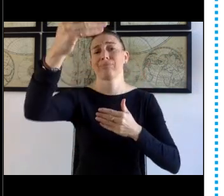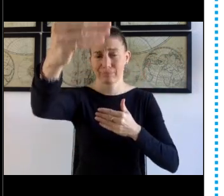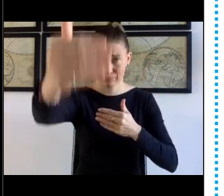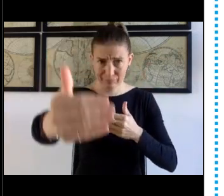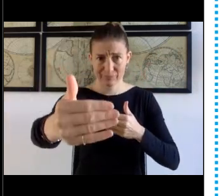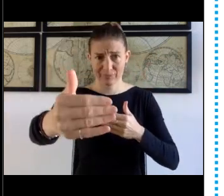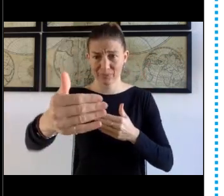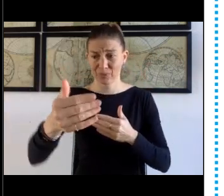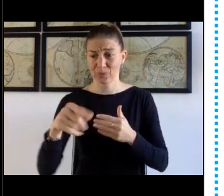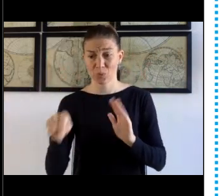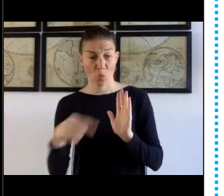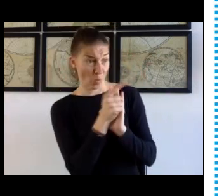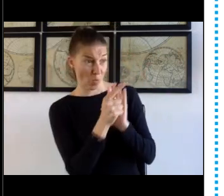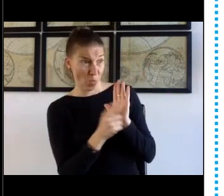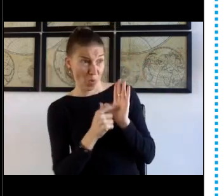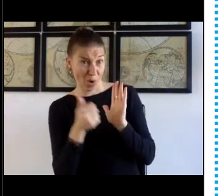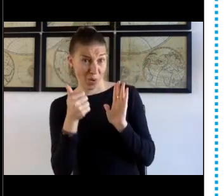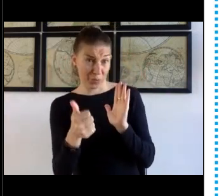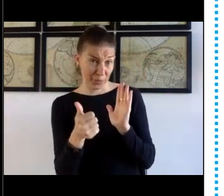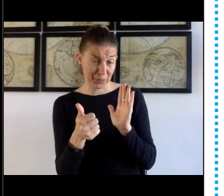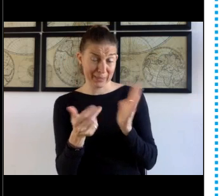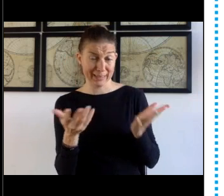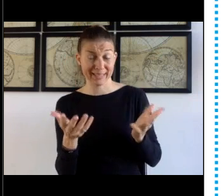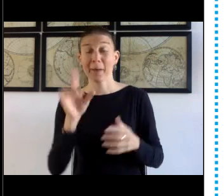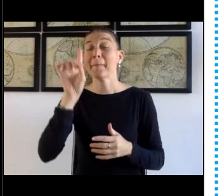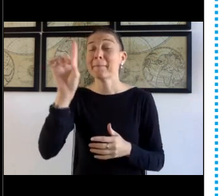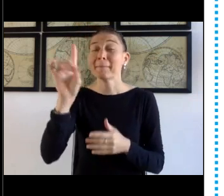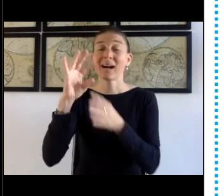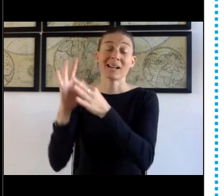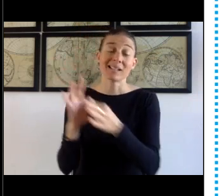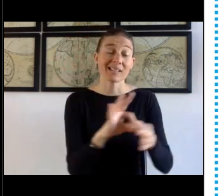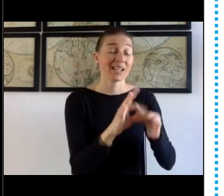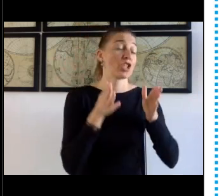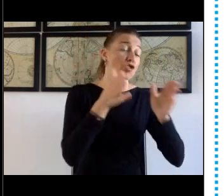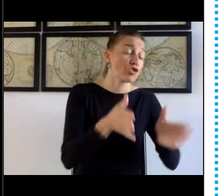So everything is excluded in terms of trains or buses